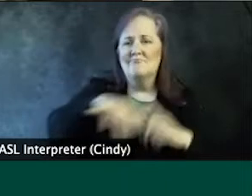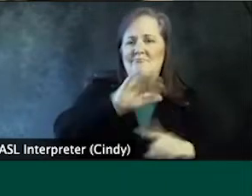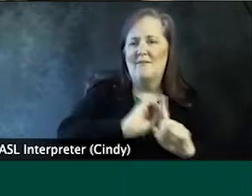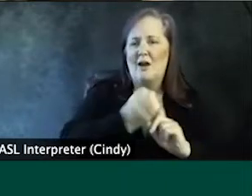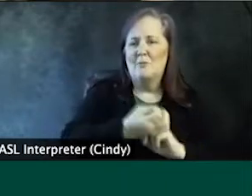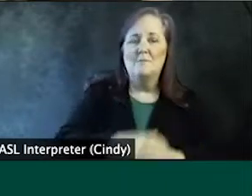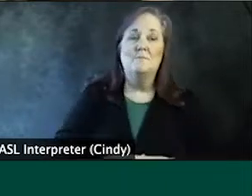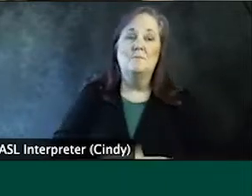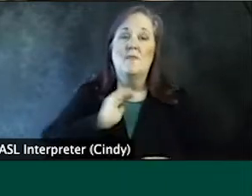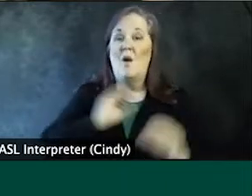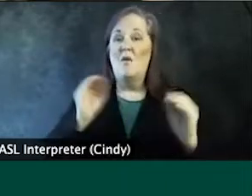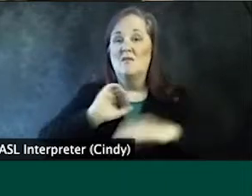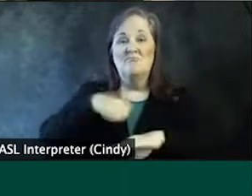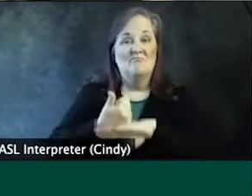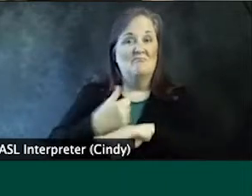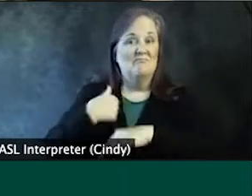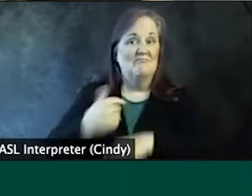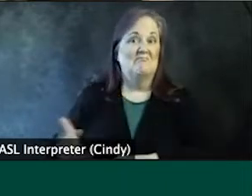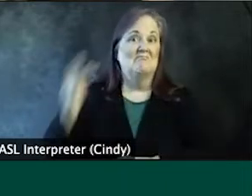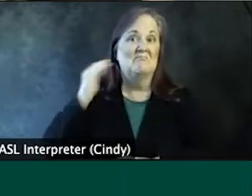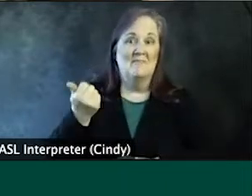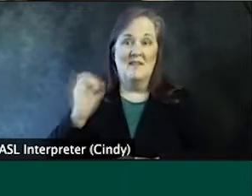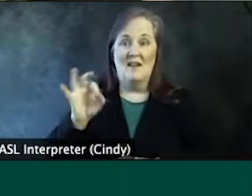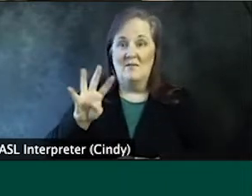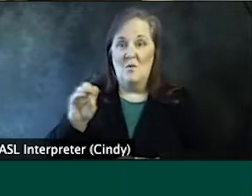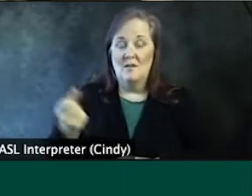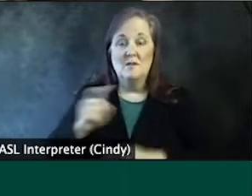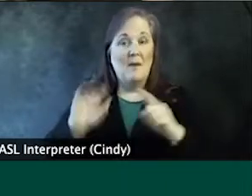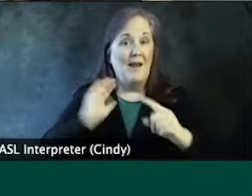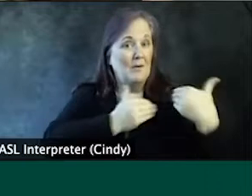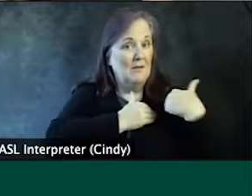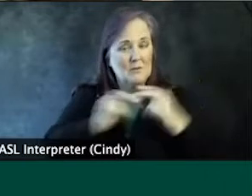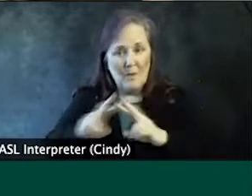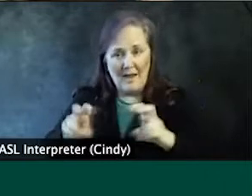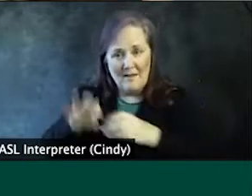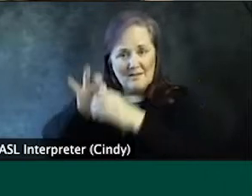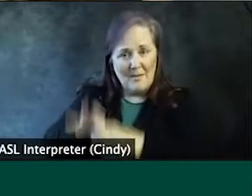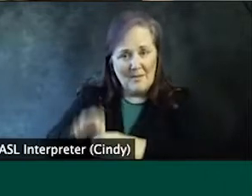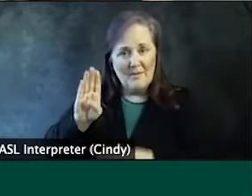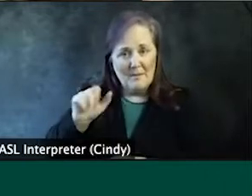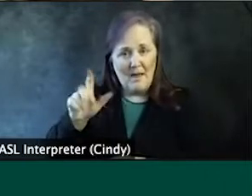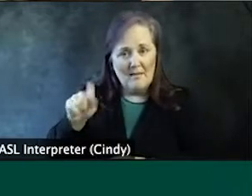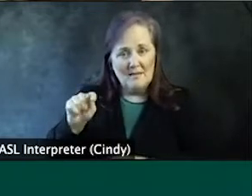And what we mean by nonpartisan partisan is that we serve all members of the legislature, Democrat